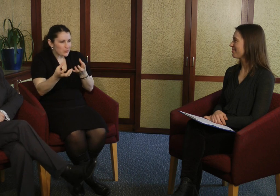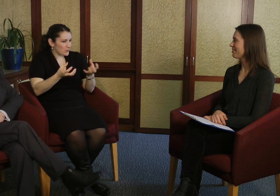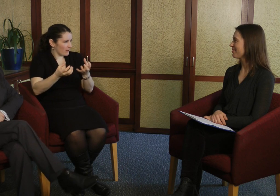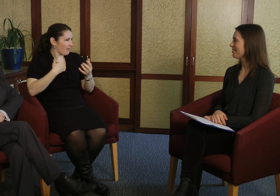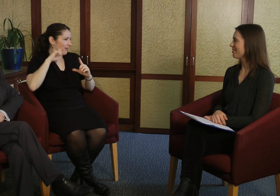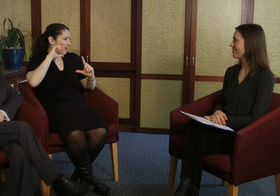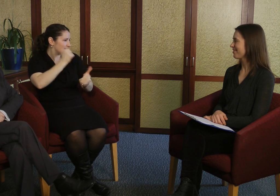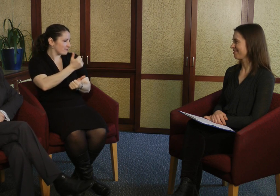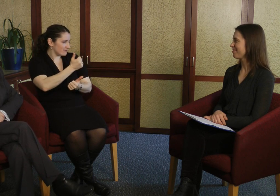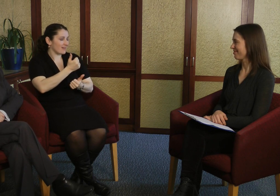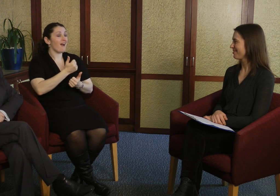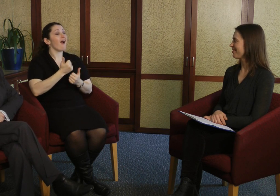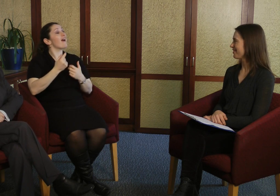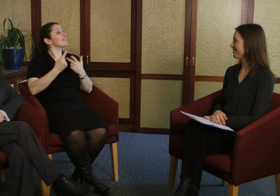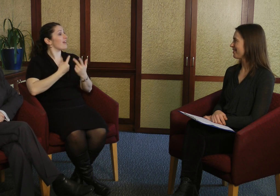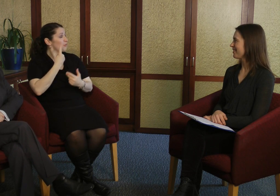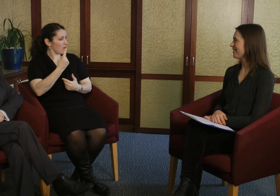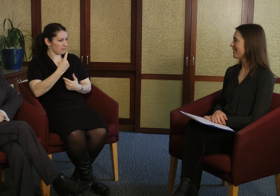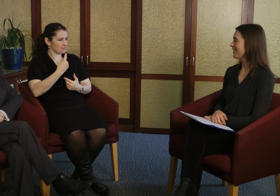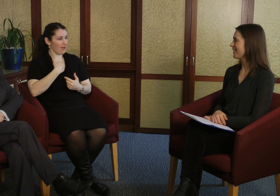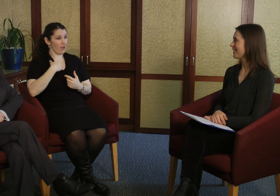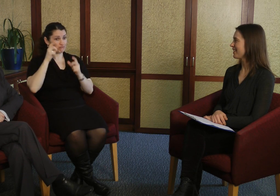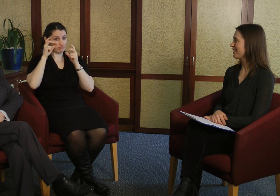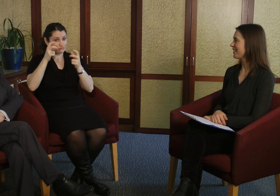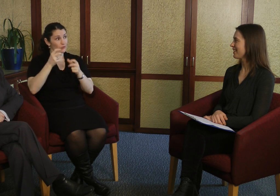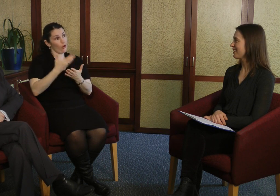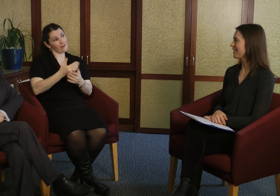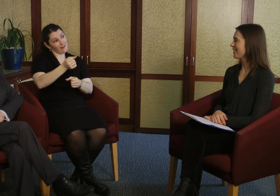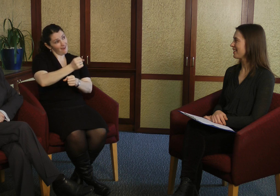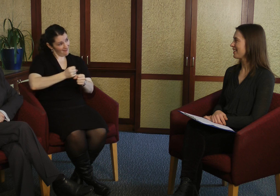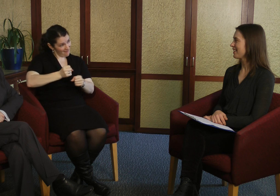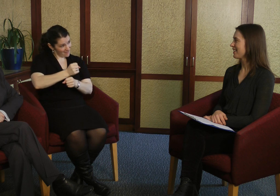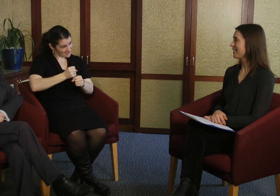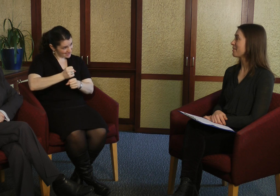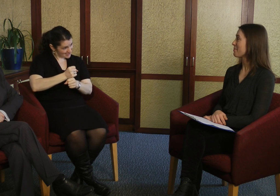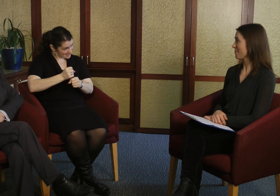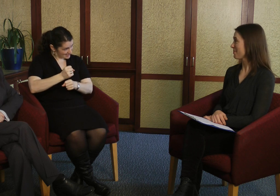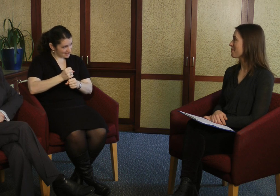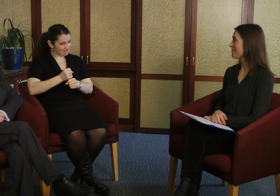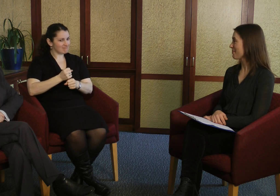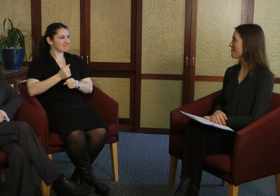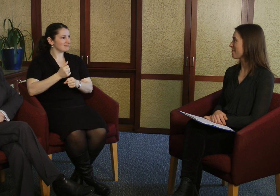The other thing I like doing is, I'm really interested in cars. I like driving. If ever